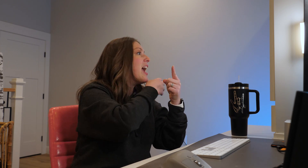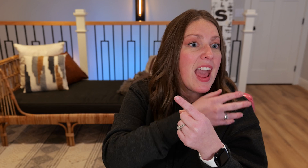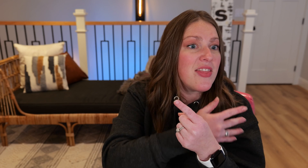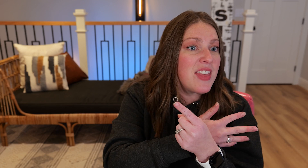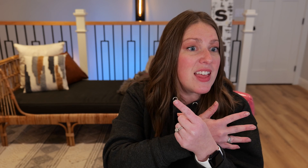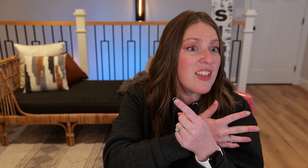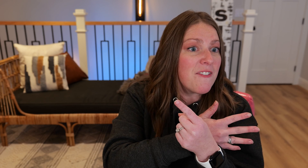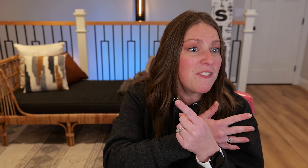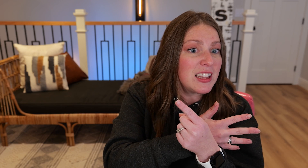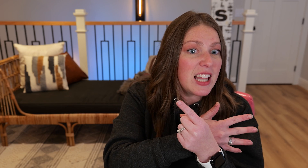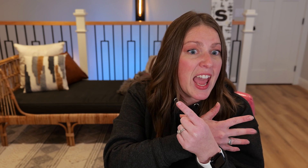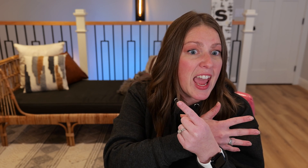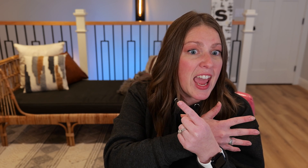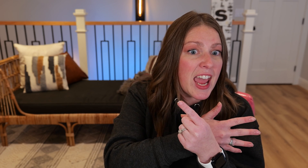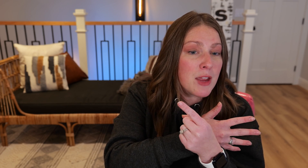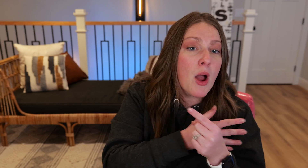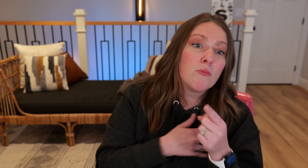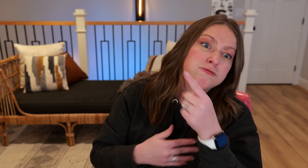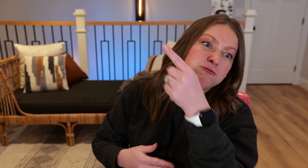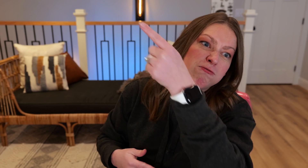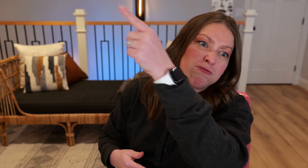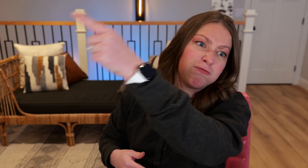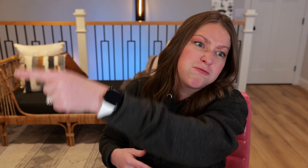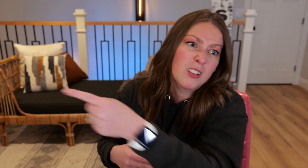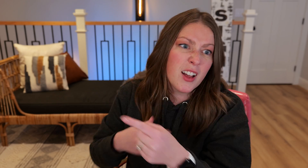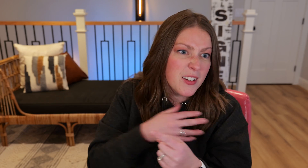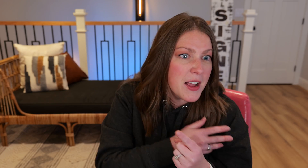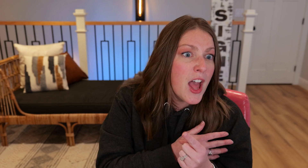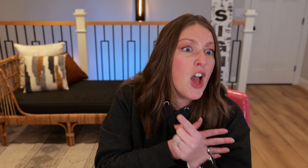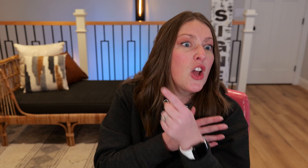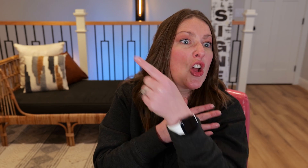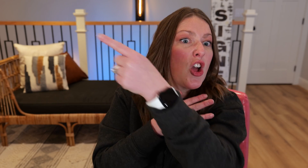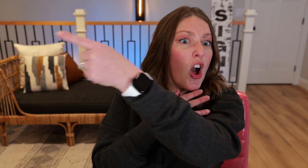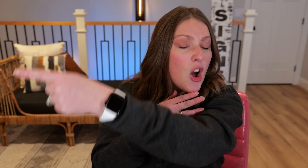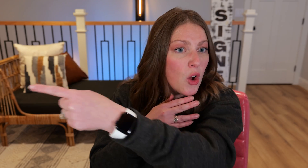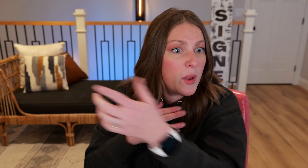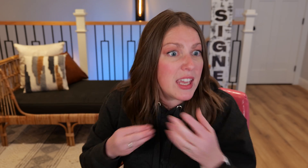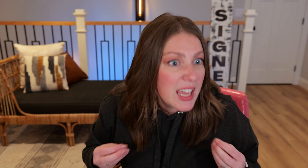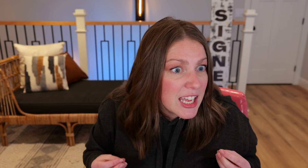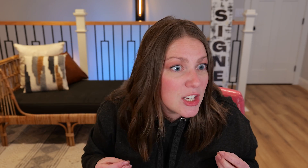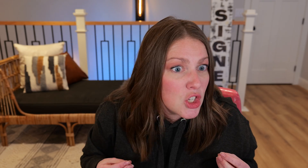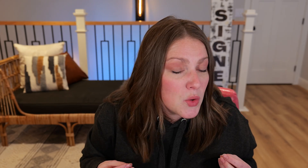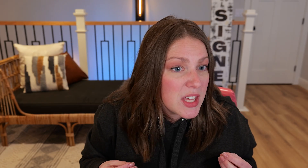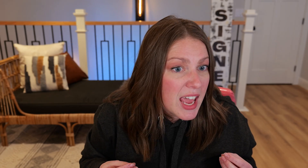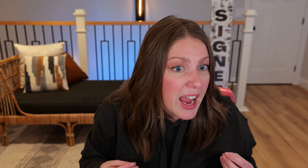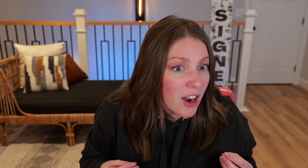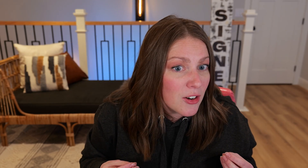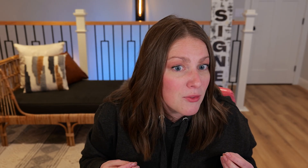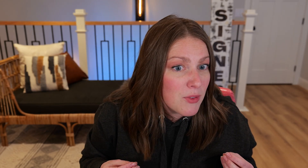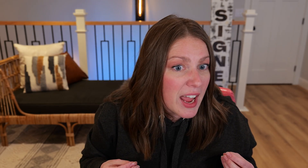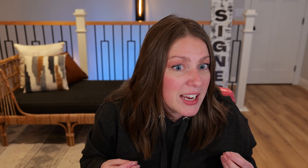And then the flame going into the air. Right.